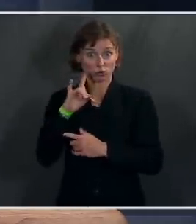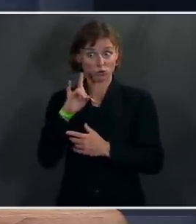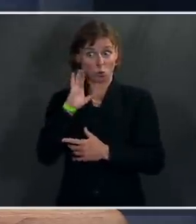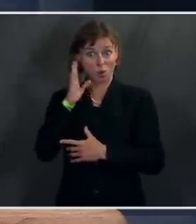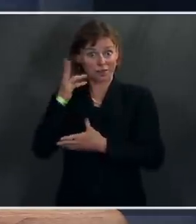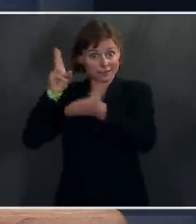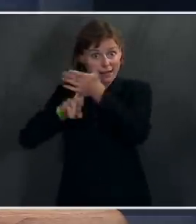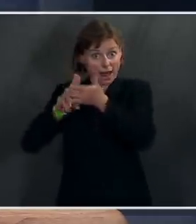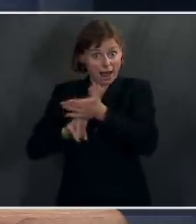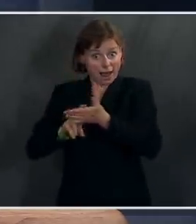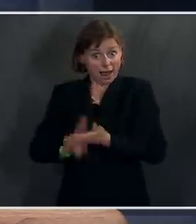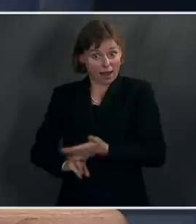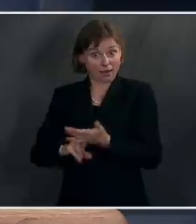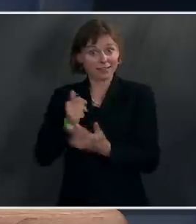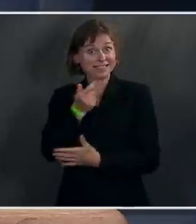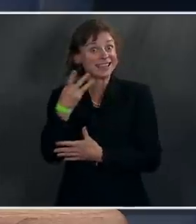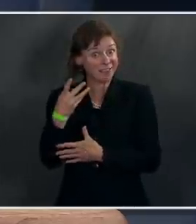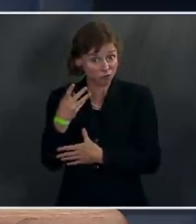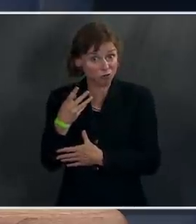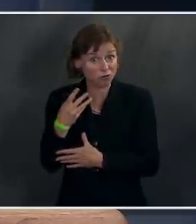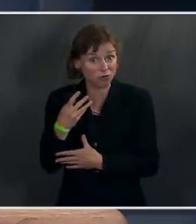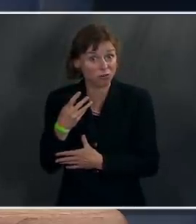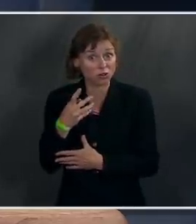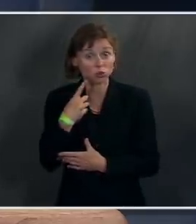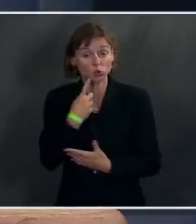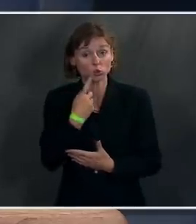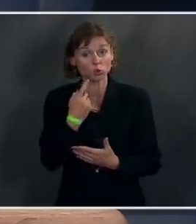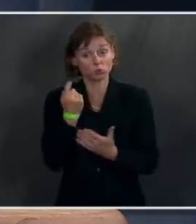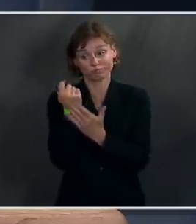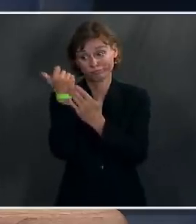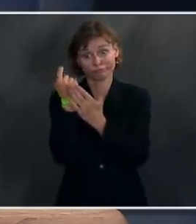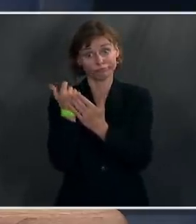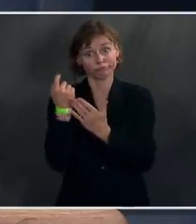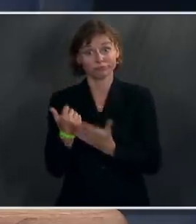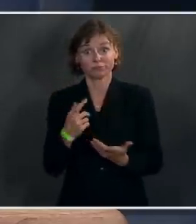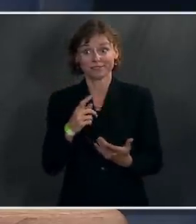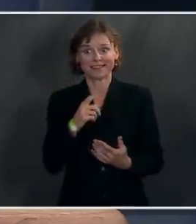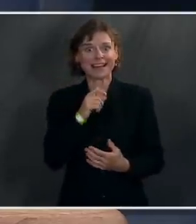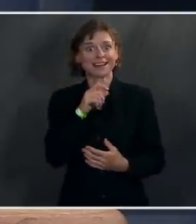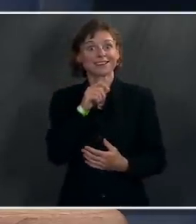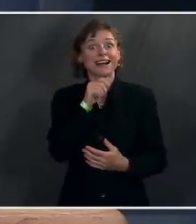to overturn the immoral actions of the prior administration.